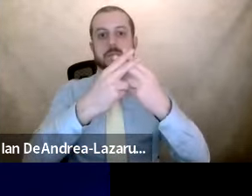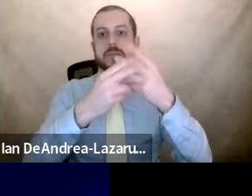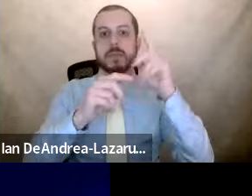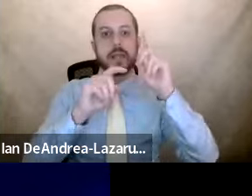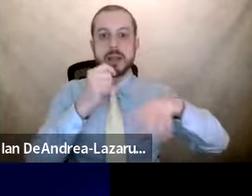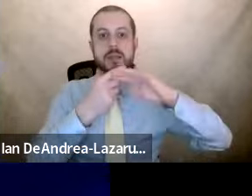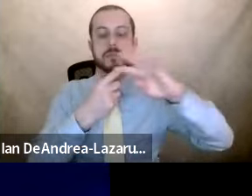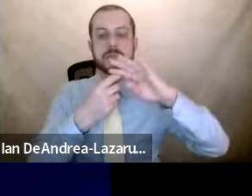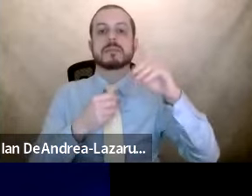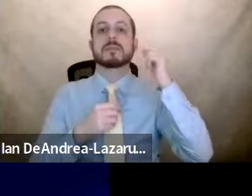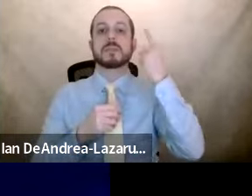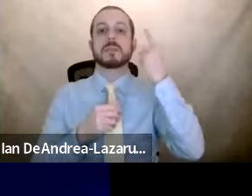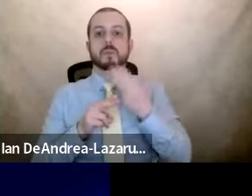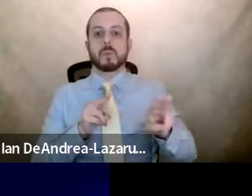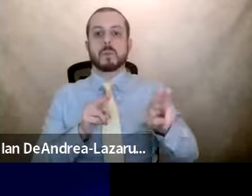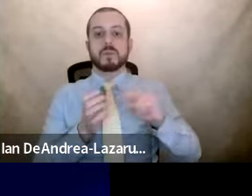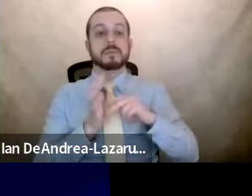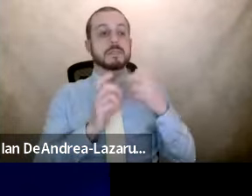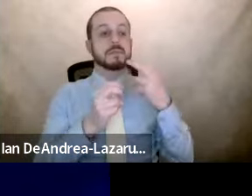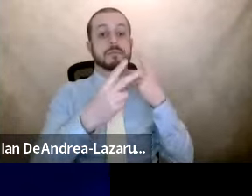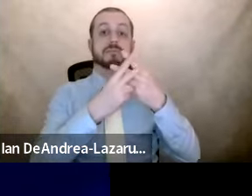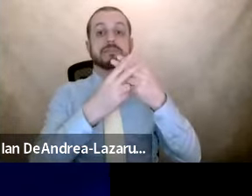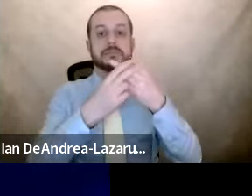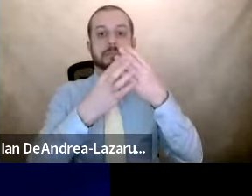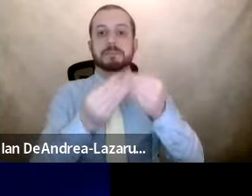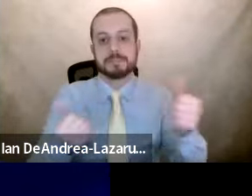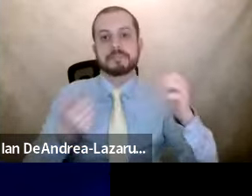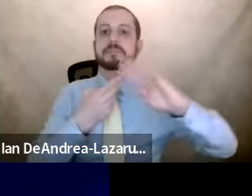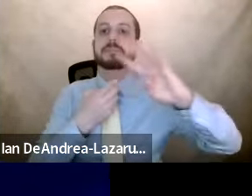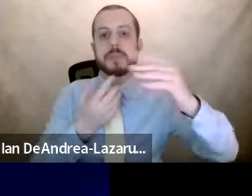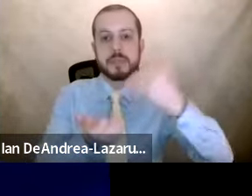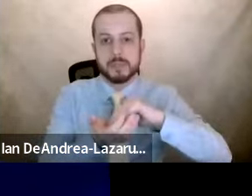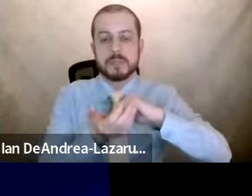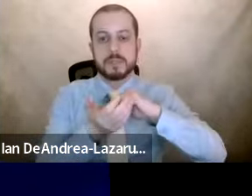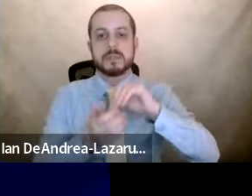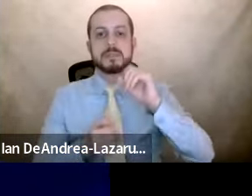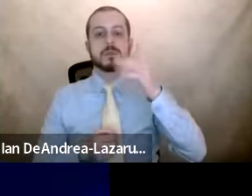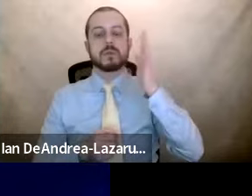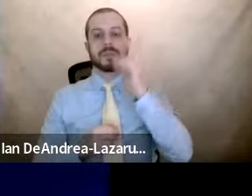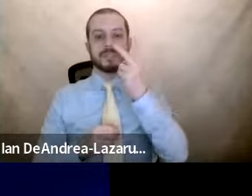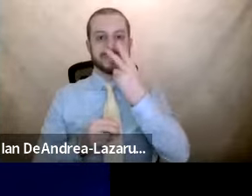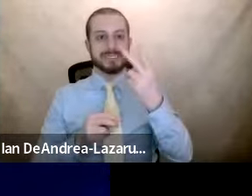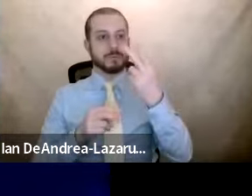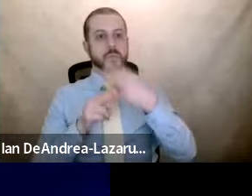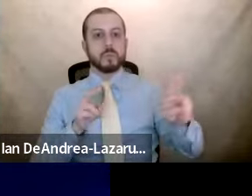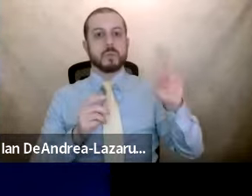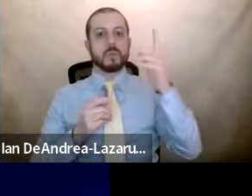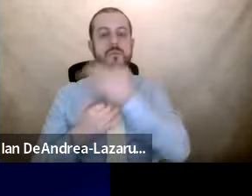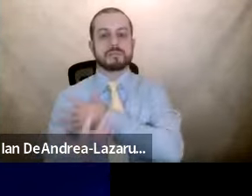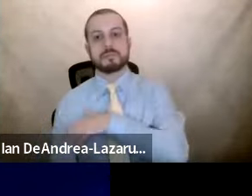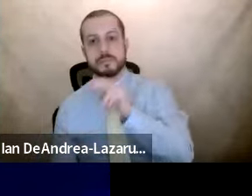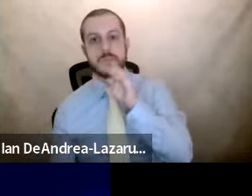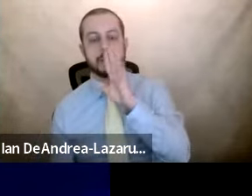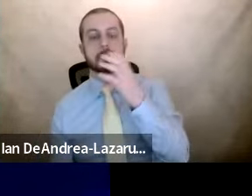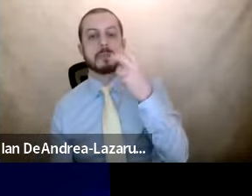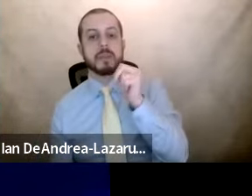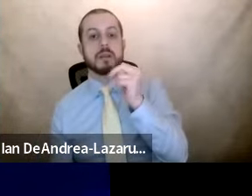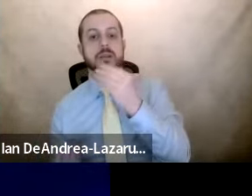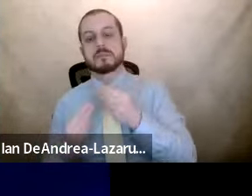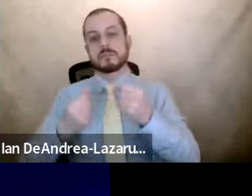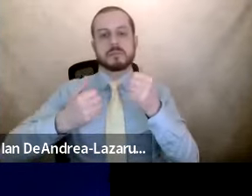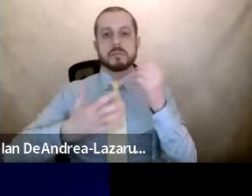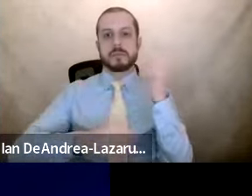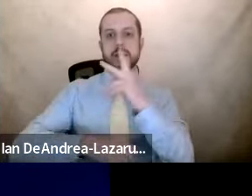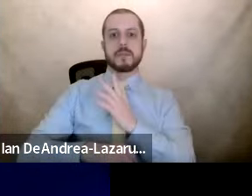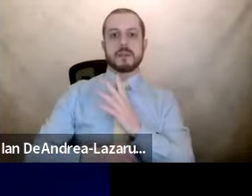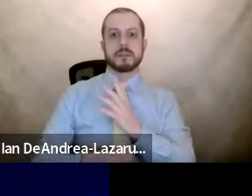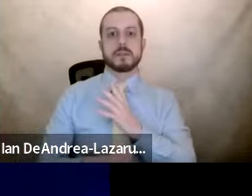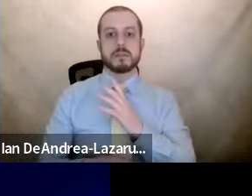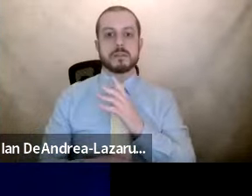The last type of stroke is call TIA, transient ischemic attack. Transient means short-lived. Ischemic means no blood flow. And A for attack.